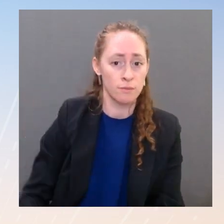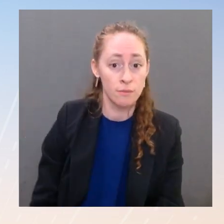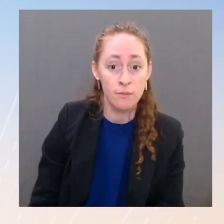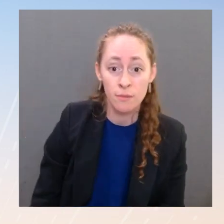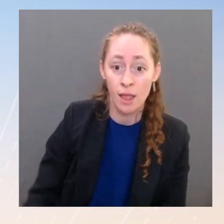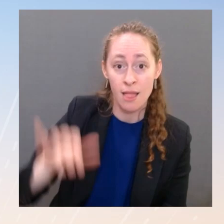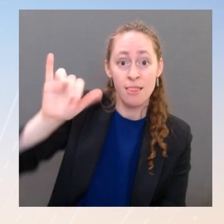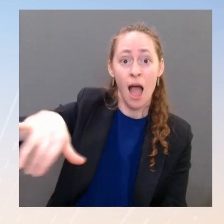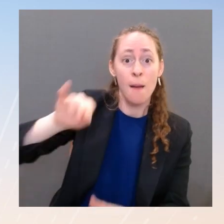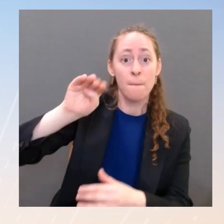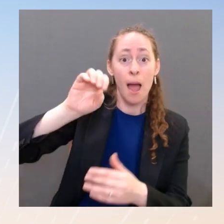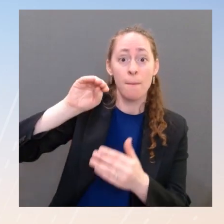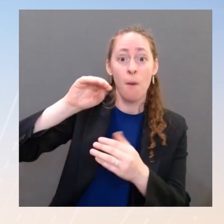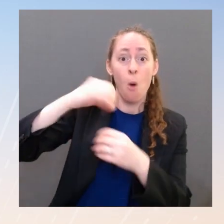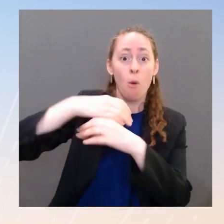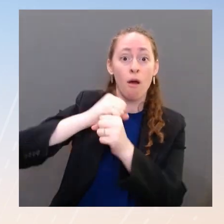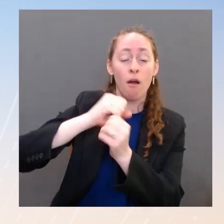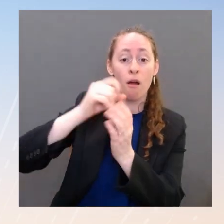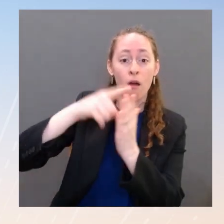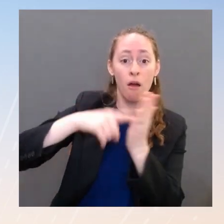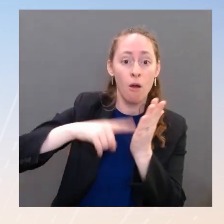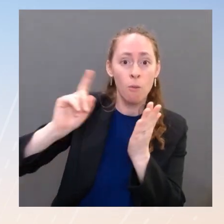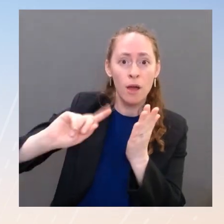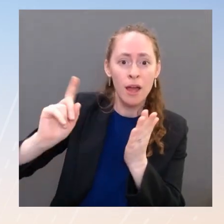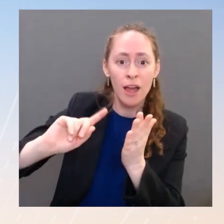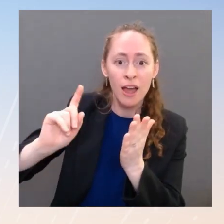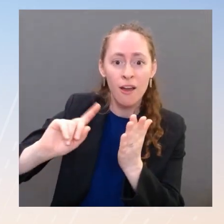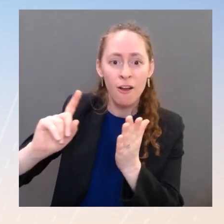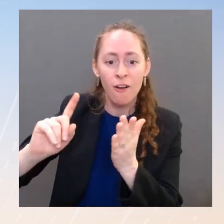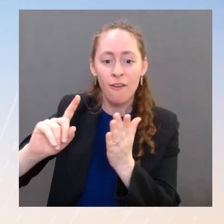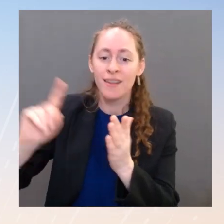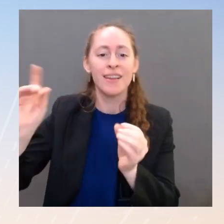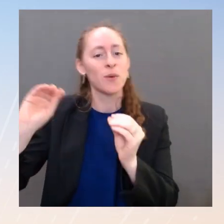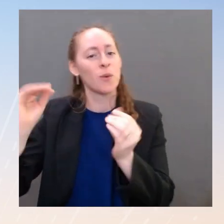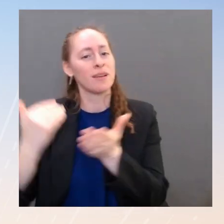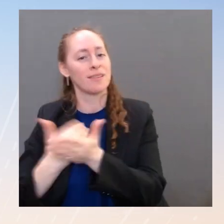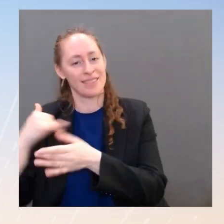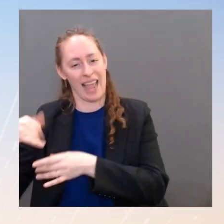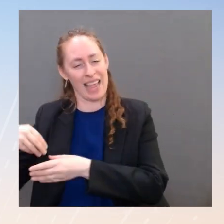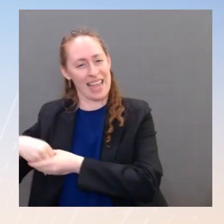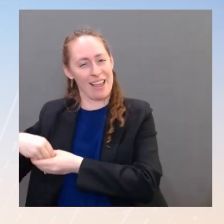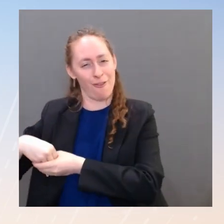But I will tell you what the President said last week: that he is continuing to consider and take a very hard look